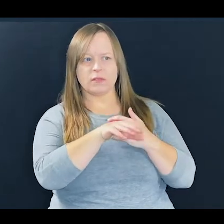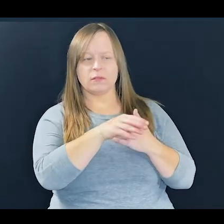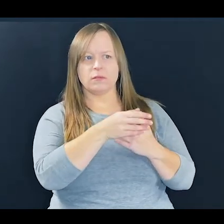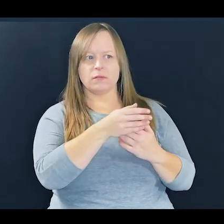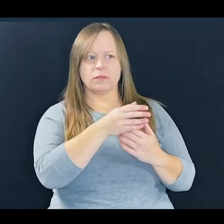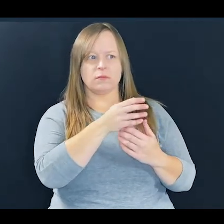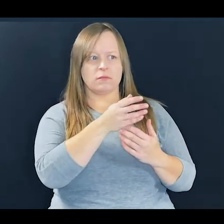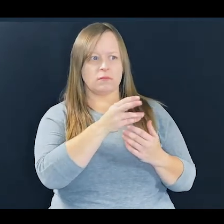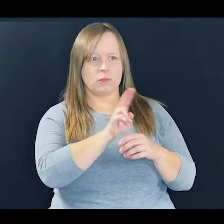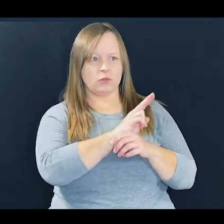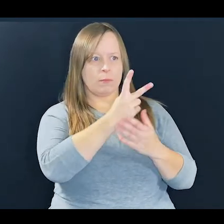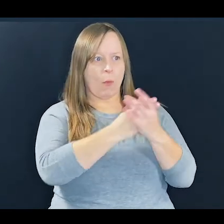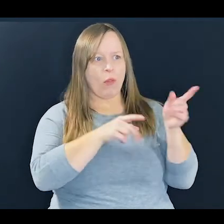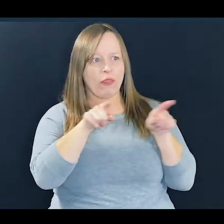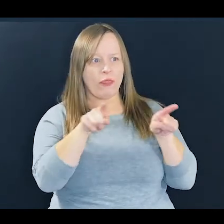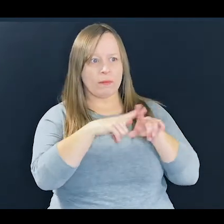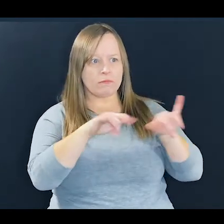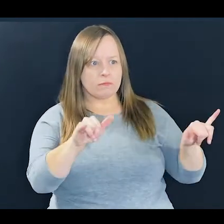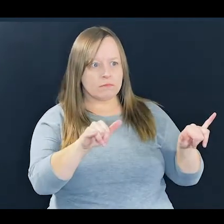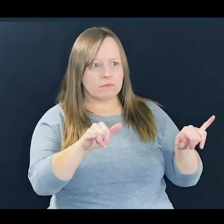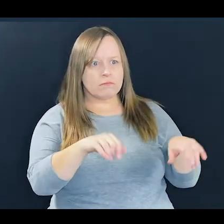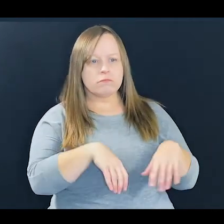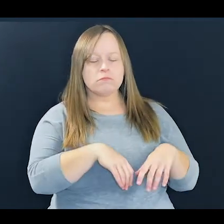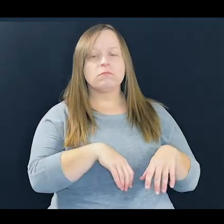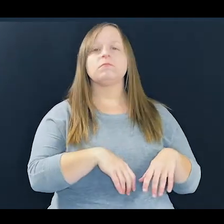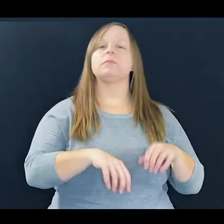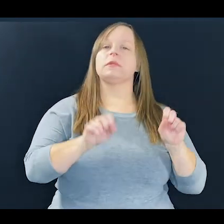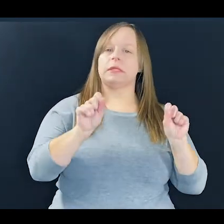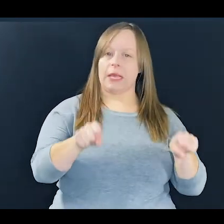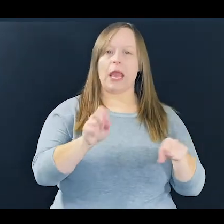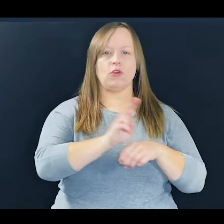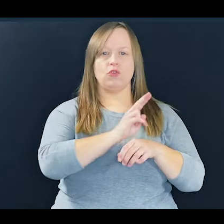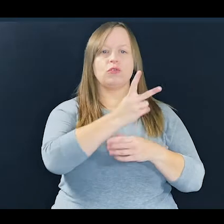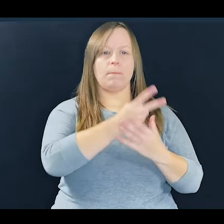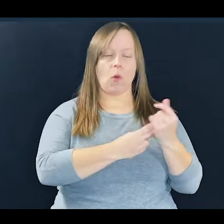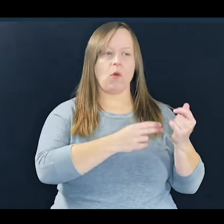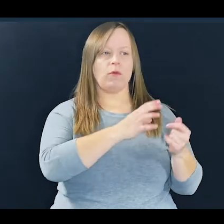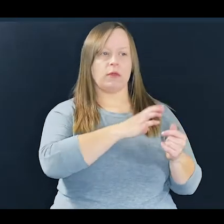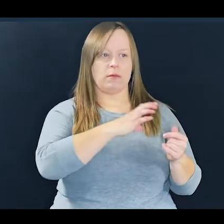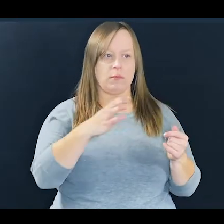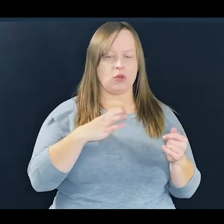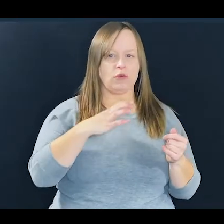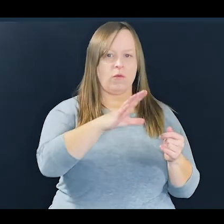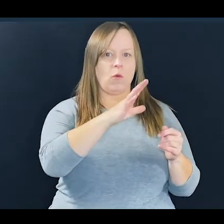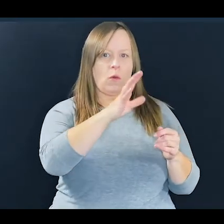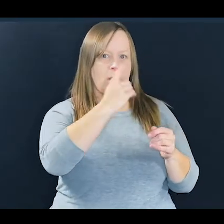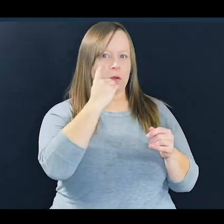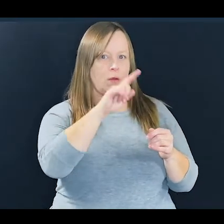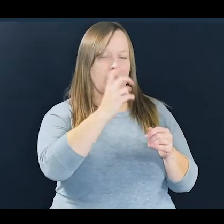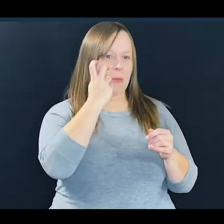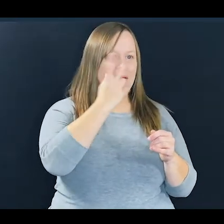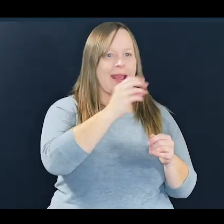that they can use both? A client can certainly use both the Commission for the Blind and ACCES-VR.